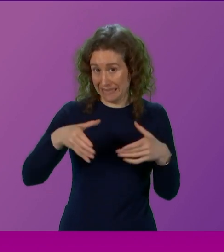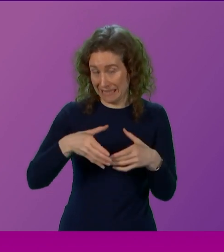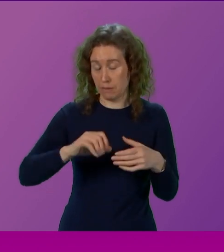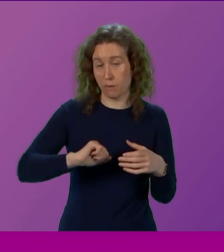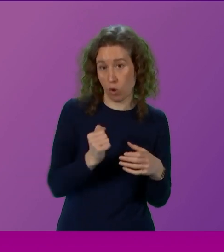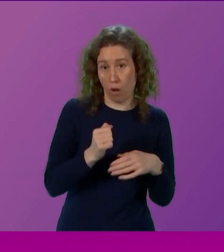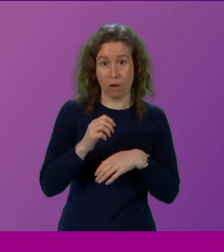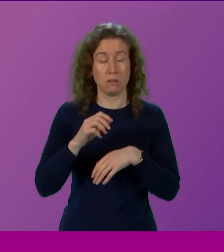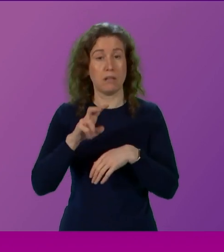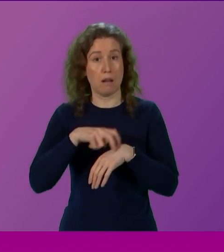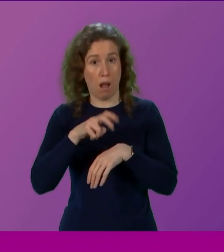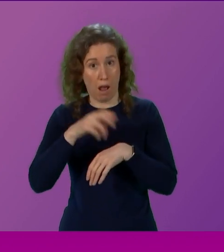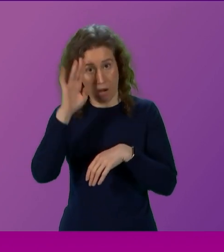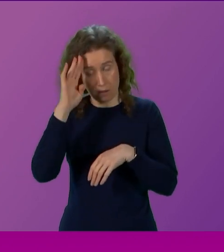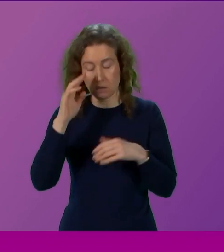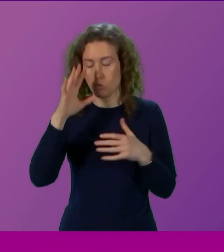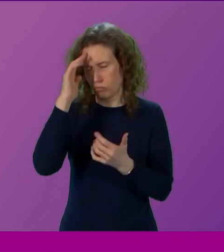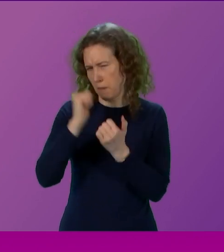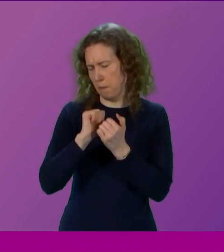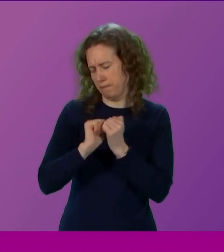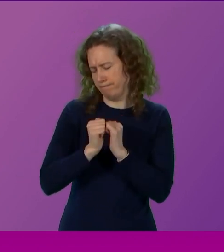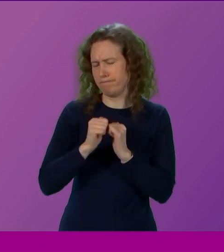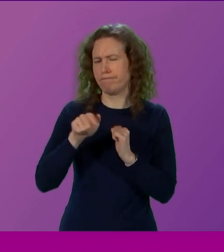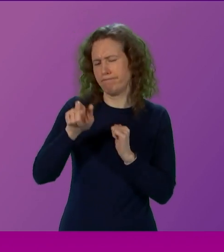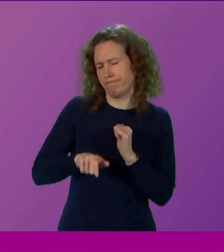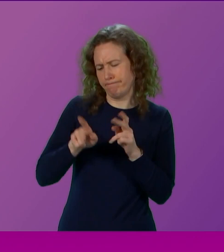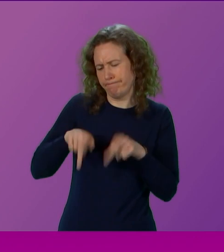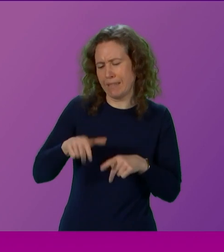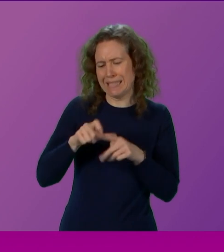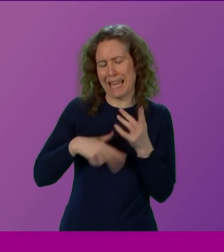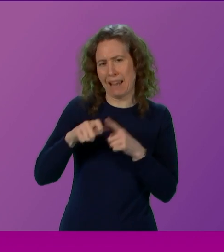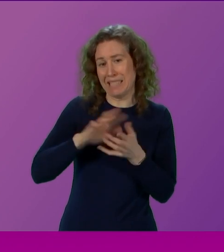in memory of our former colleague and friend, David Hill, who sadly died playing in the same